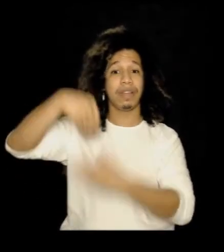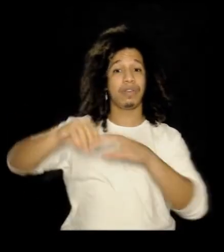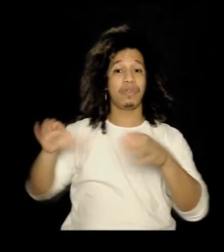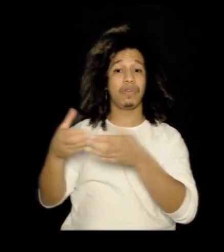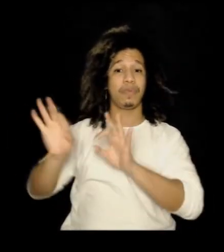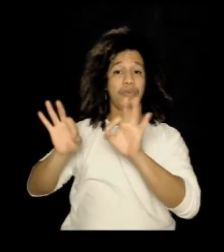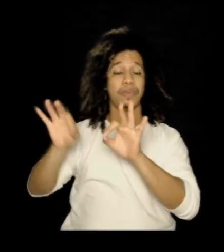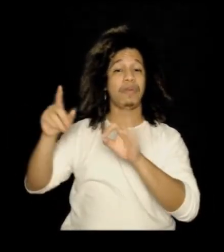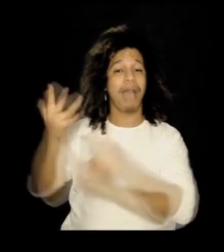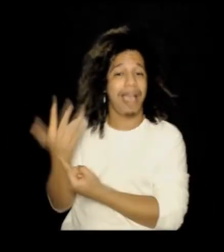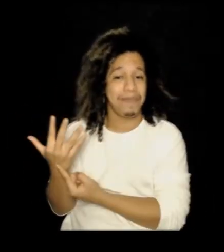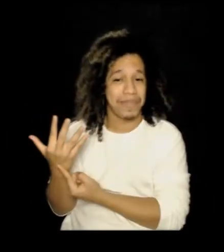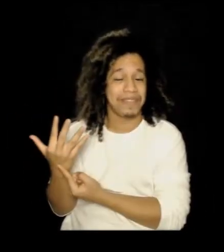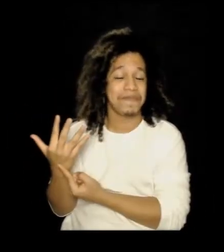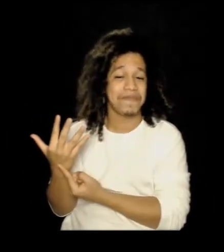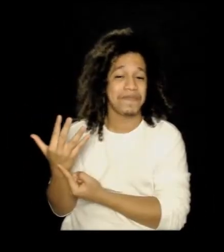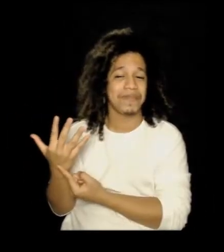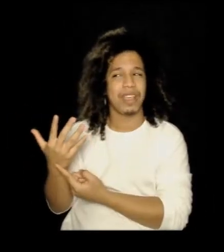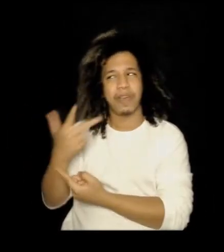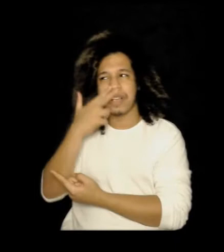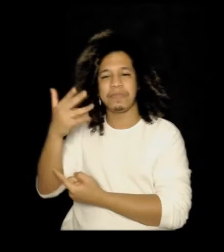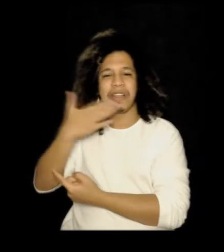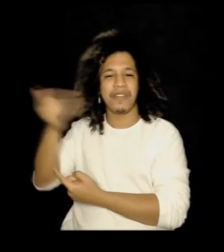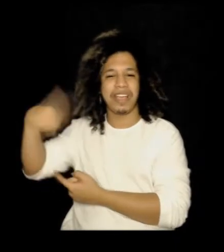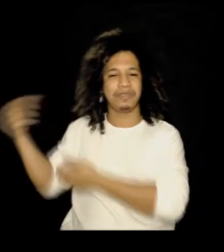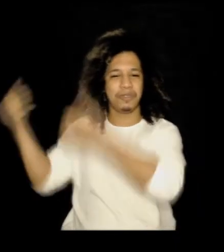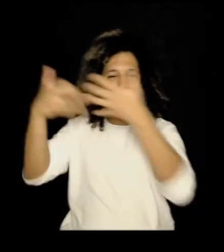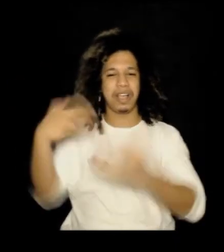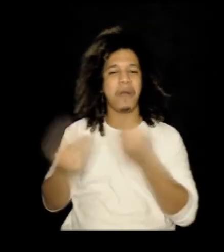Milena, they are all part of the EFOPLI team, and like me, they are also members of